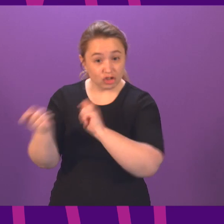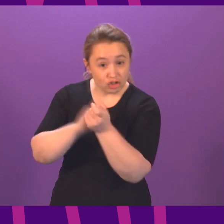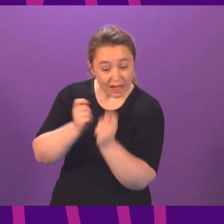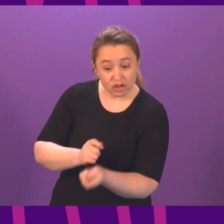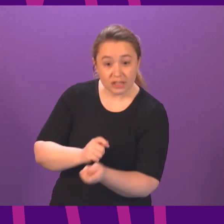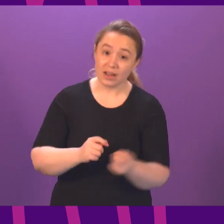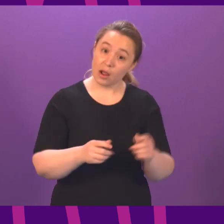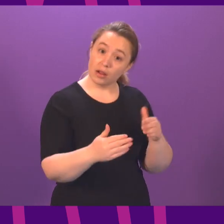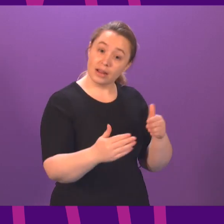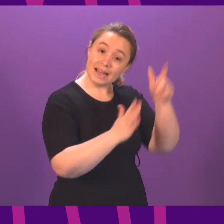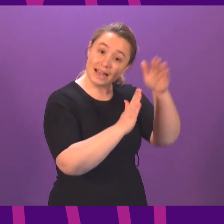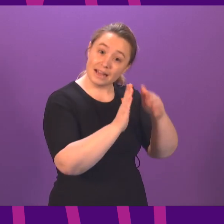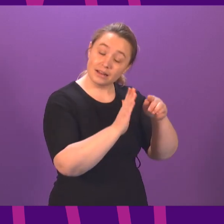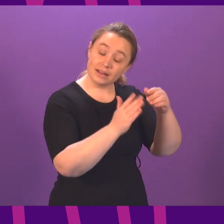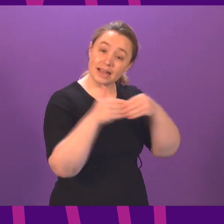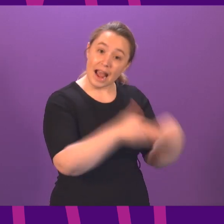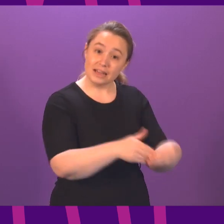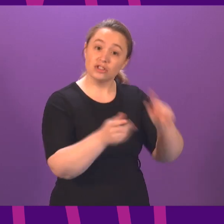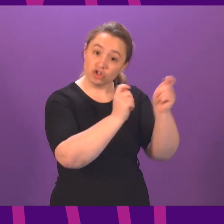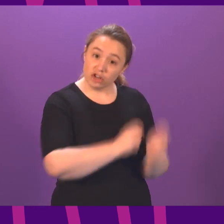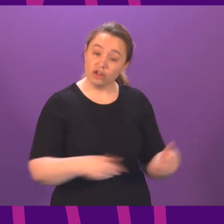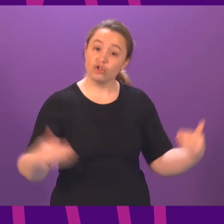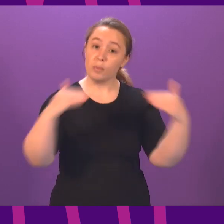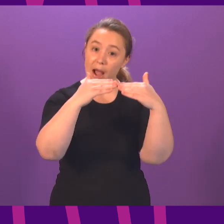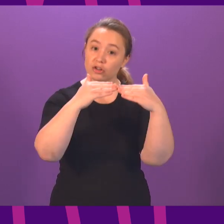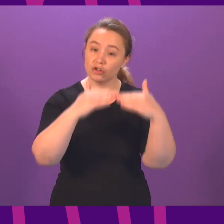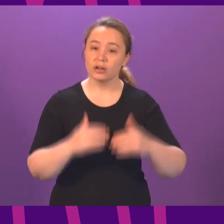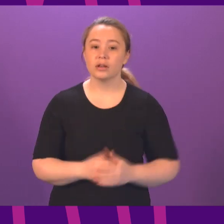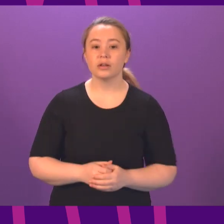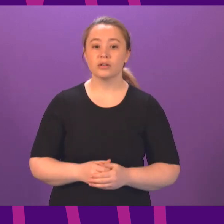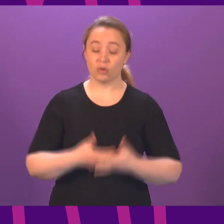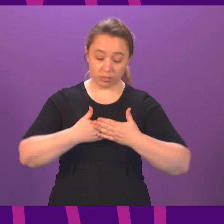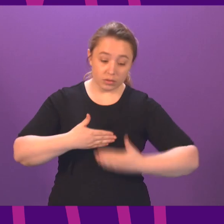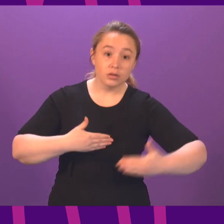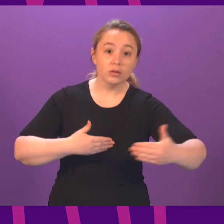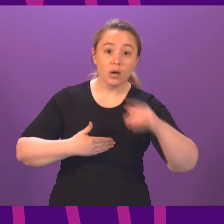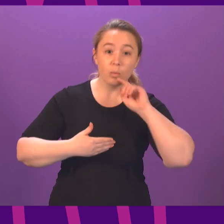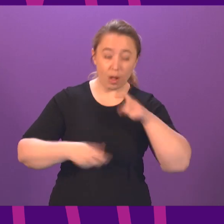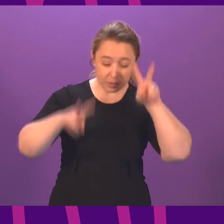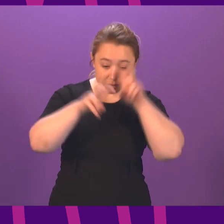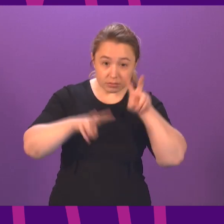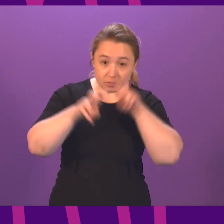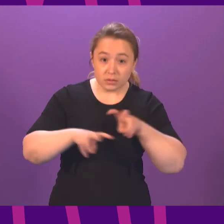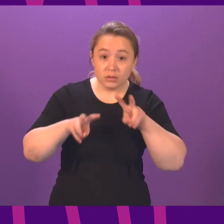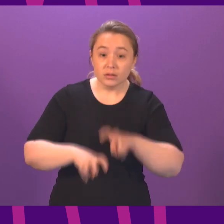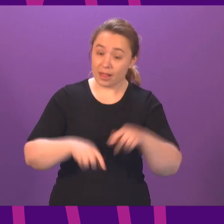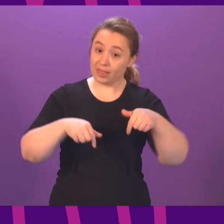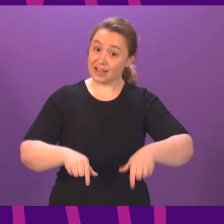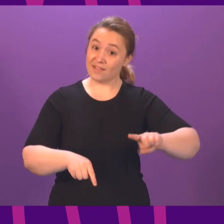In the fullness of time, there will be real, proper and detailed scrutiny. I believe that we might still be the only Government in the United Kingdom that has committed to a full